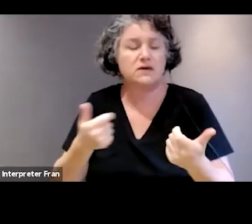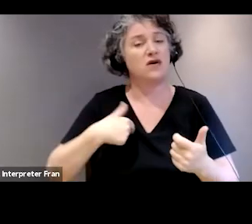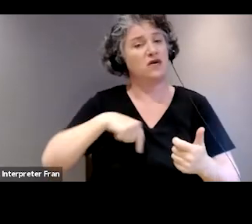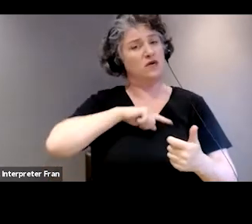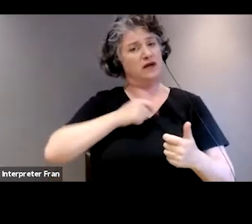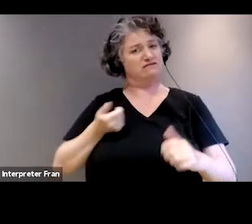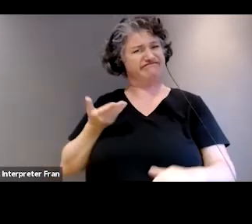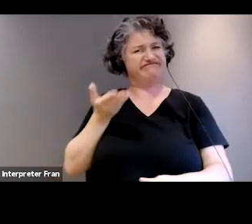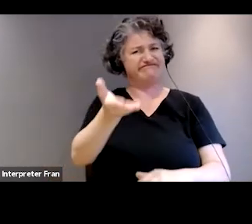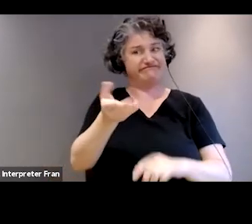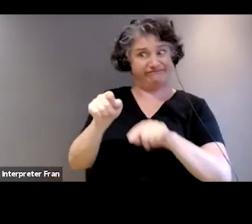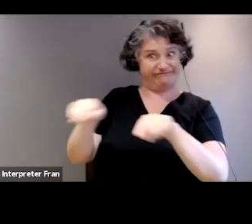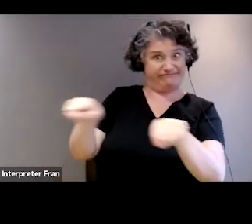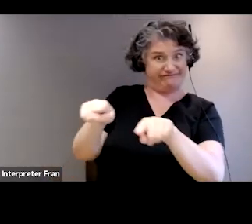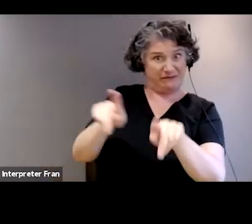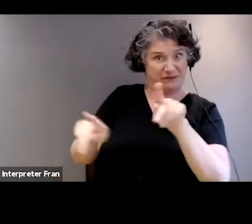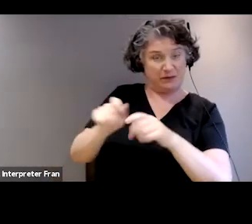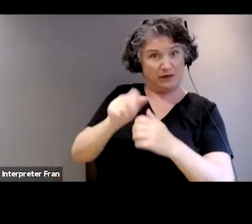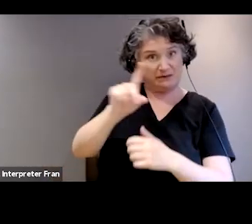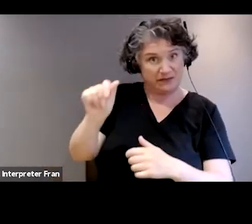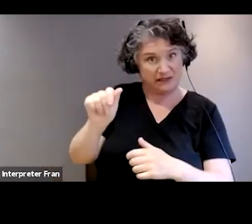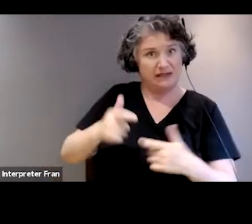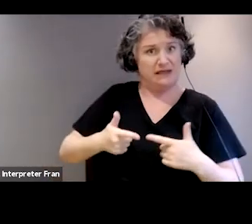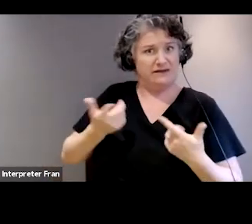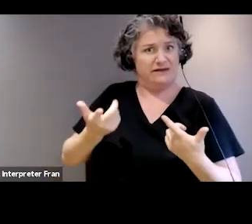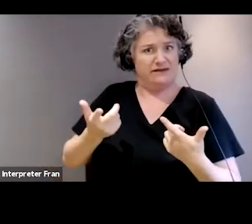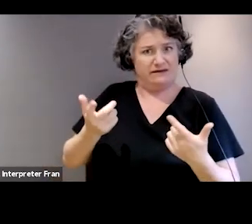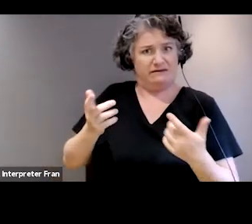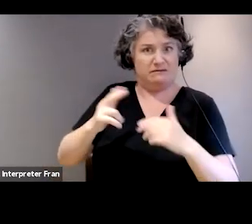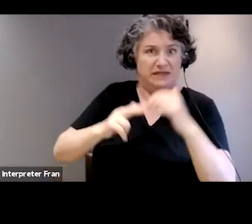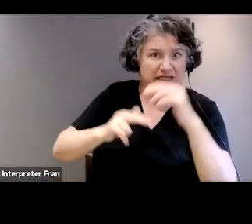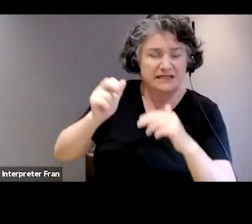We know that retirement homes and long-term care homes came